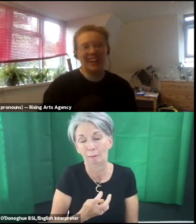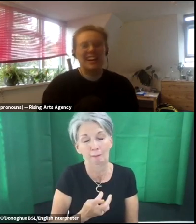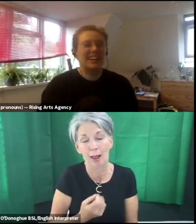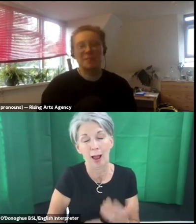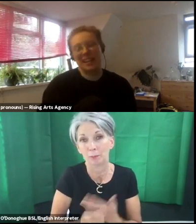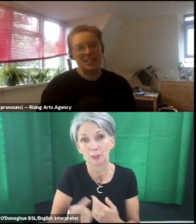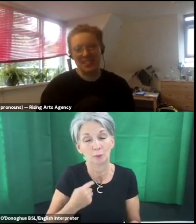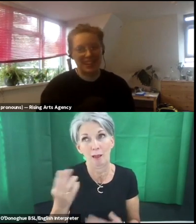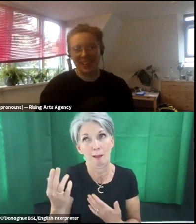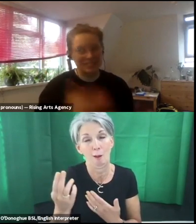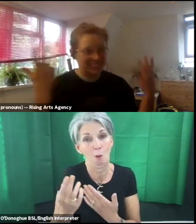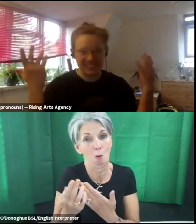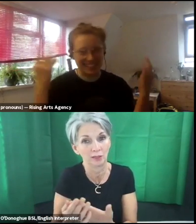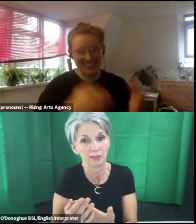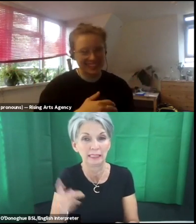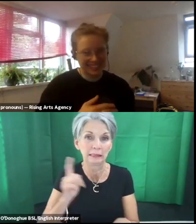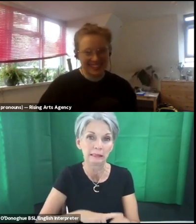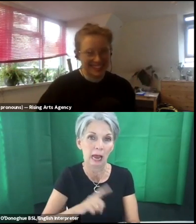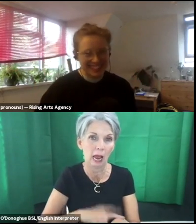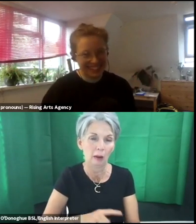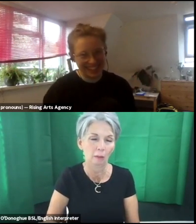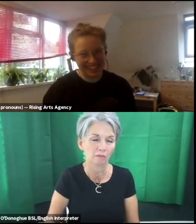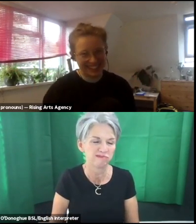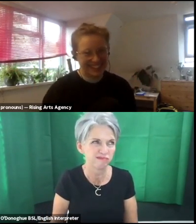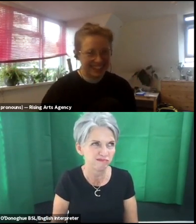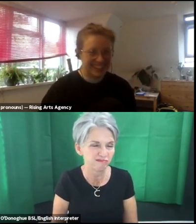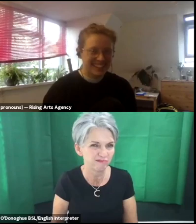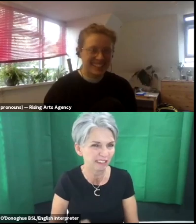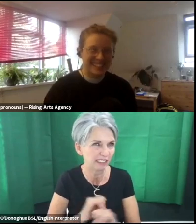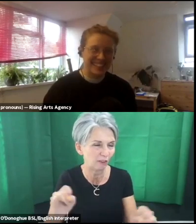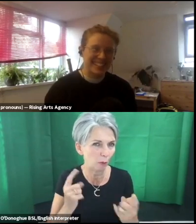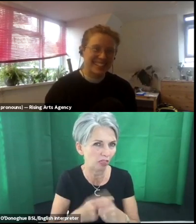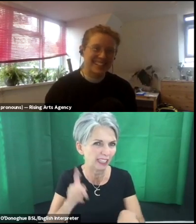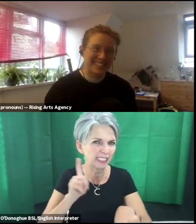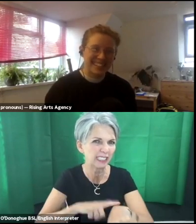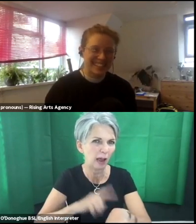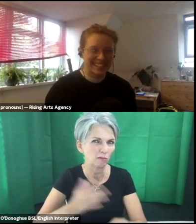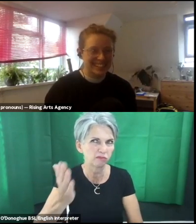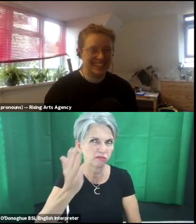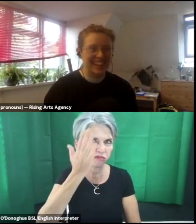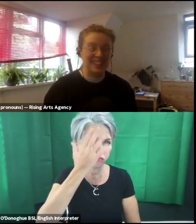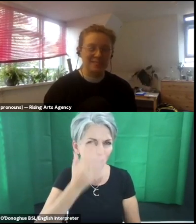Ah, the passage of time You know it's a terrible thing. No union's sorting it out yet.